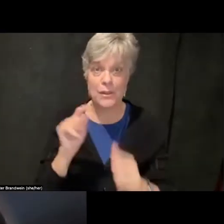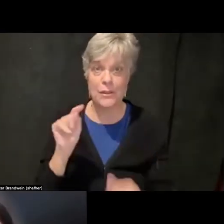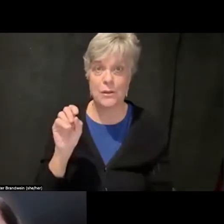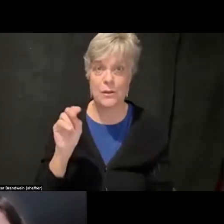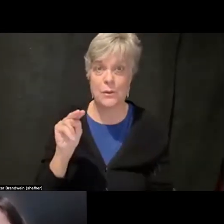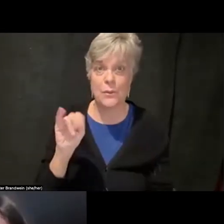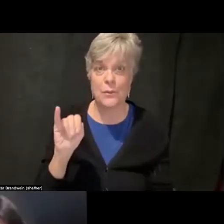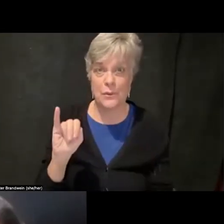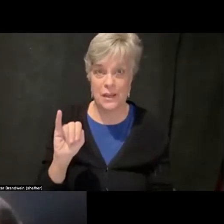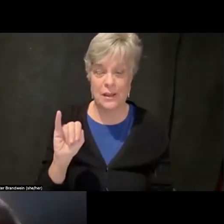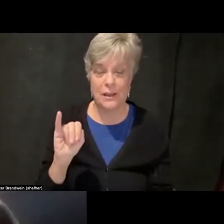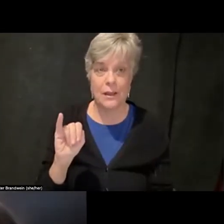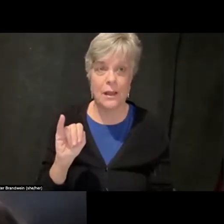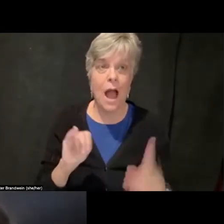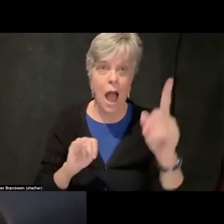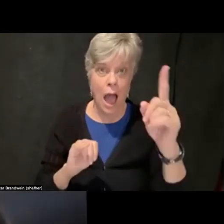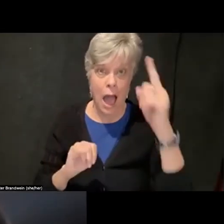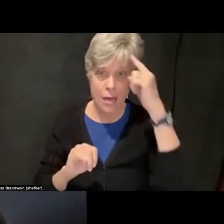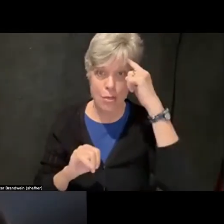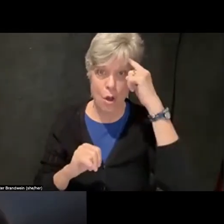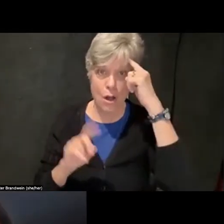I, at one time, thought I was going to do five sites